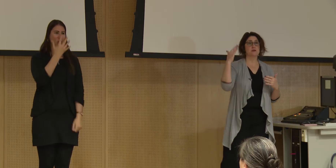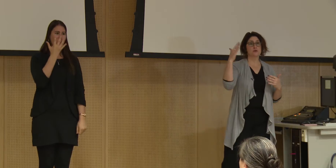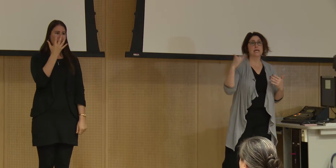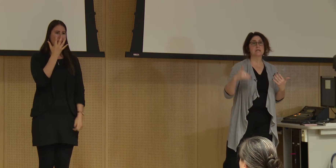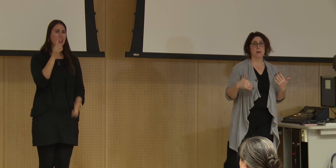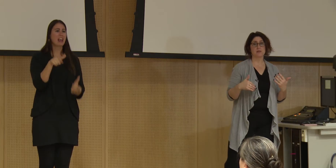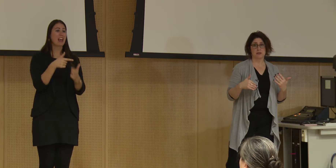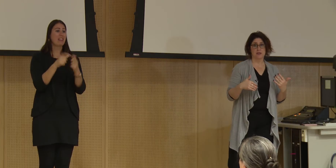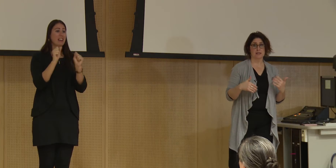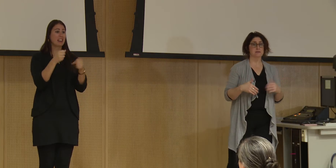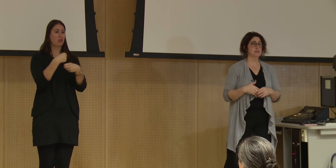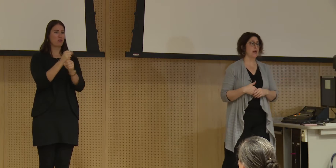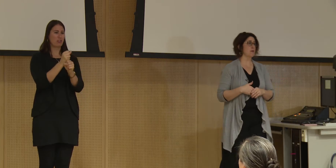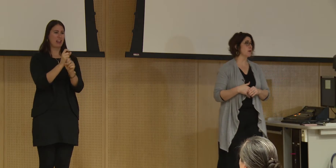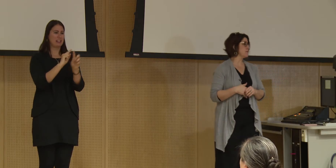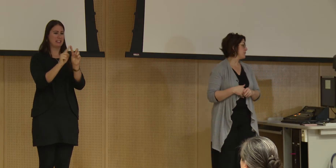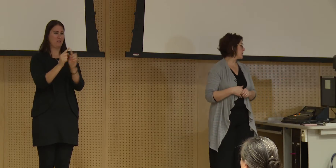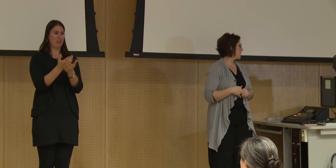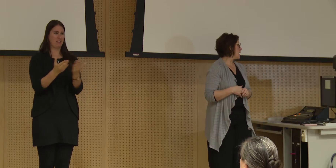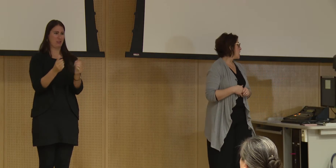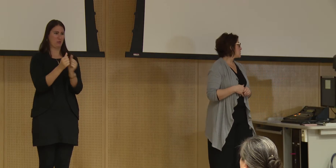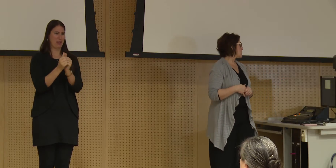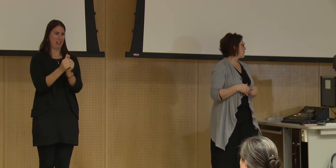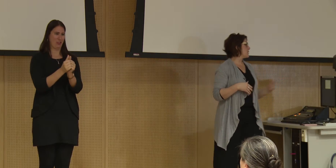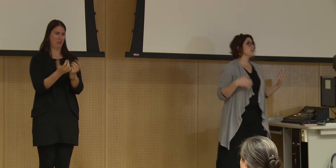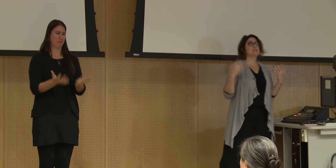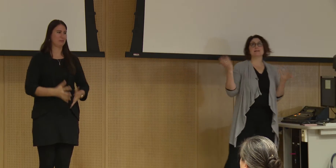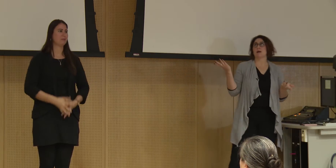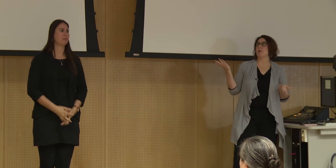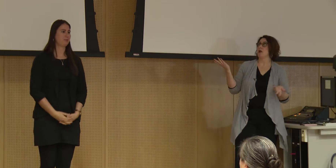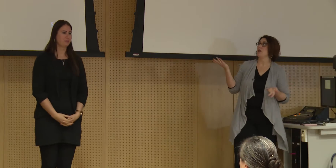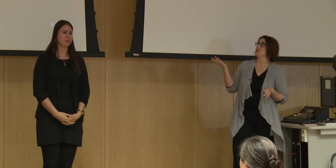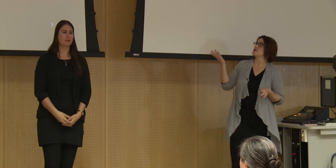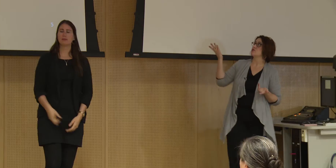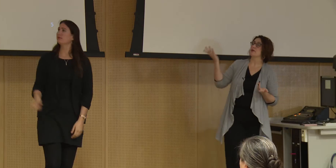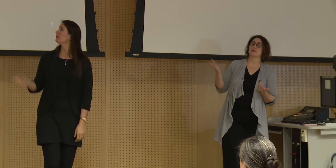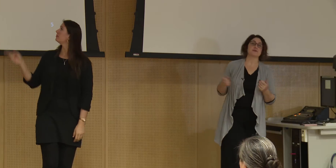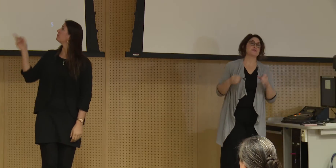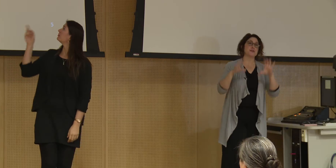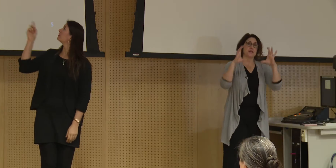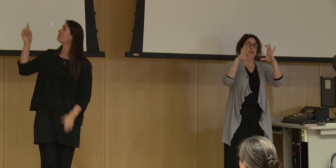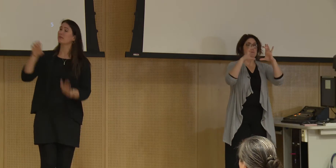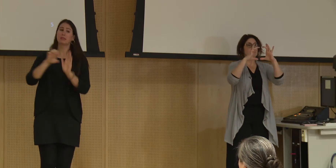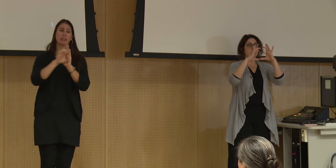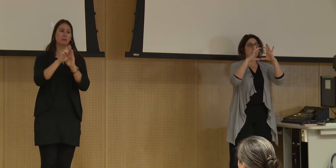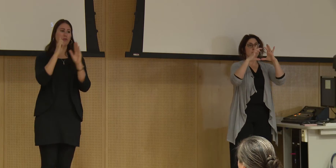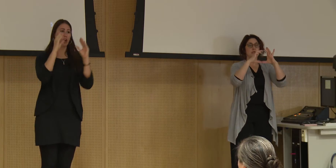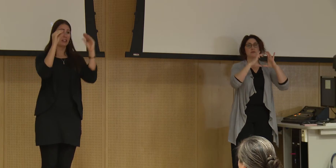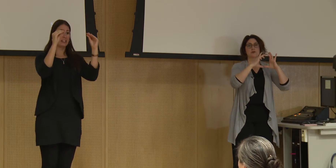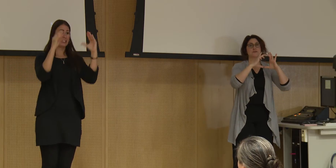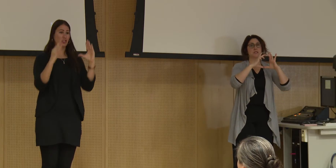a couple of things together. So here's an example of an instructor's-- in their syllabus